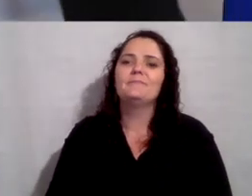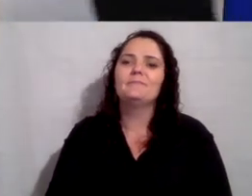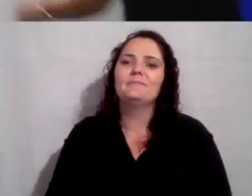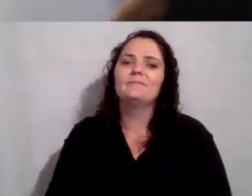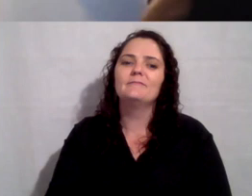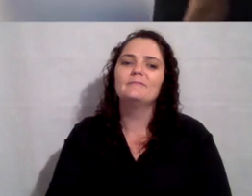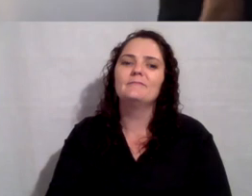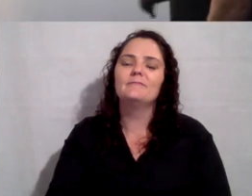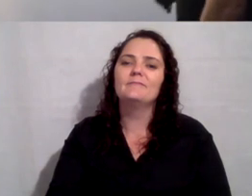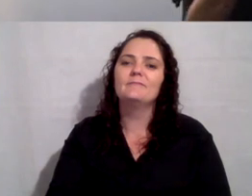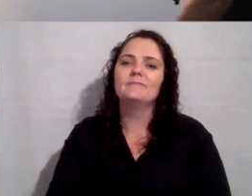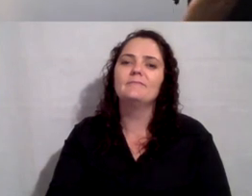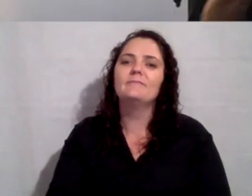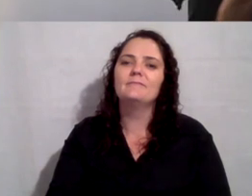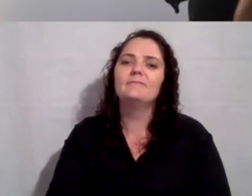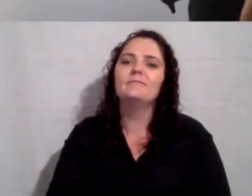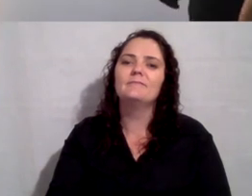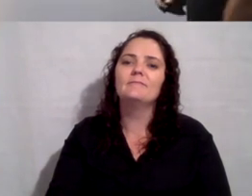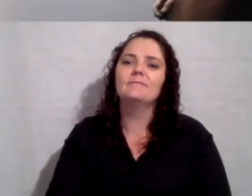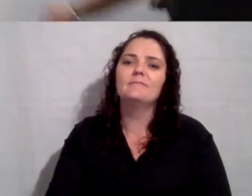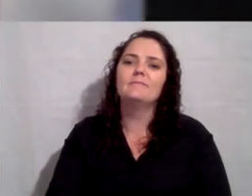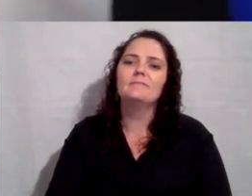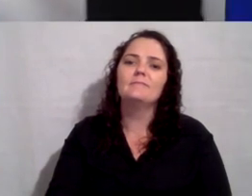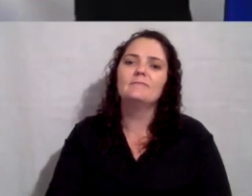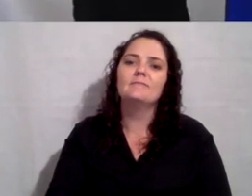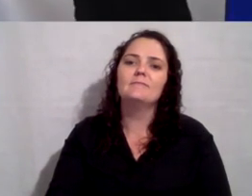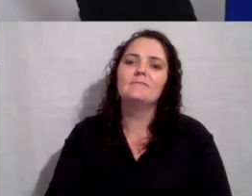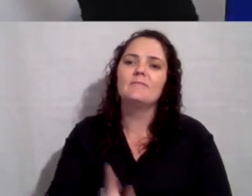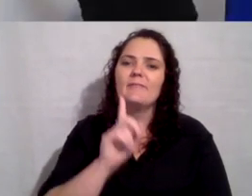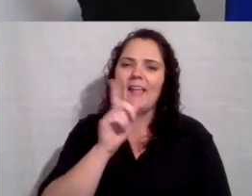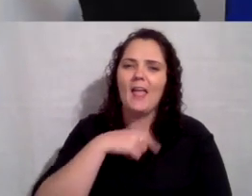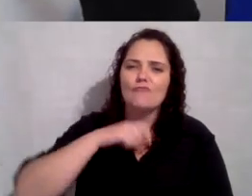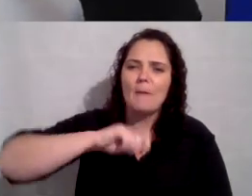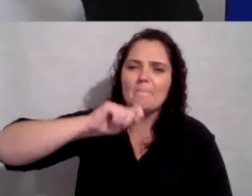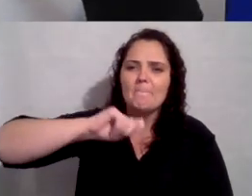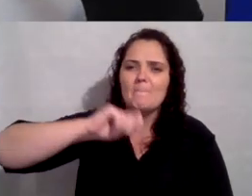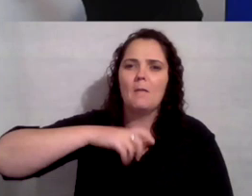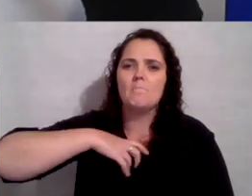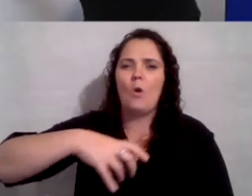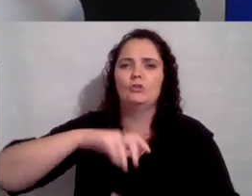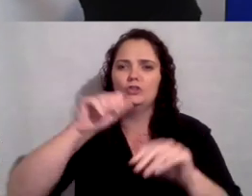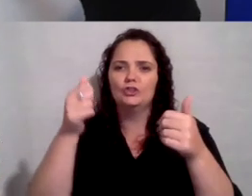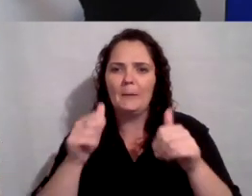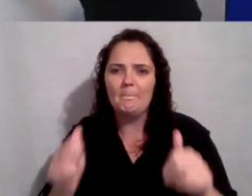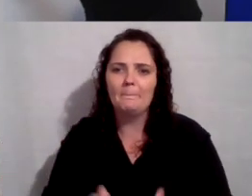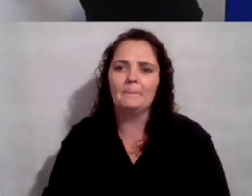by erasing back up against that silhouette and I’m going to redraw the shape of her hip